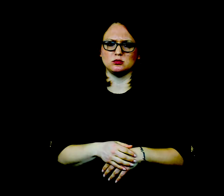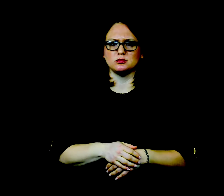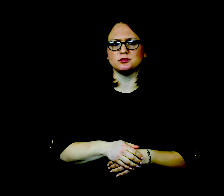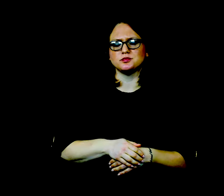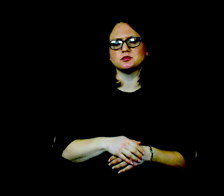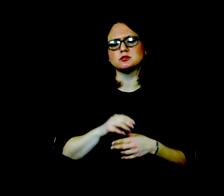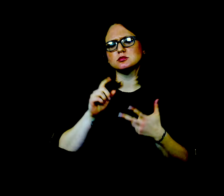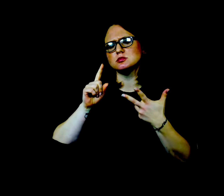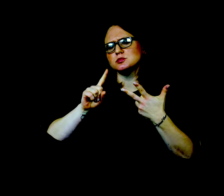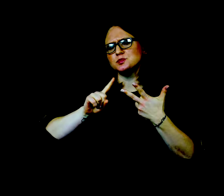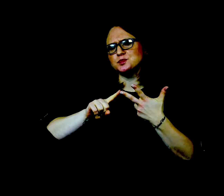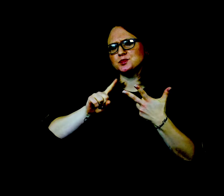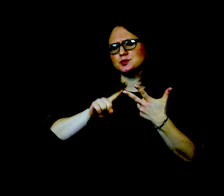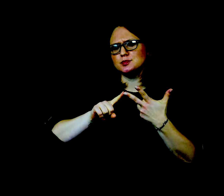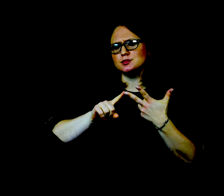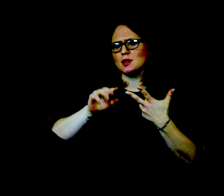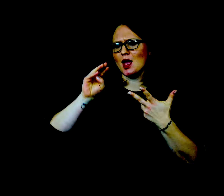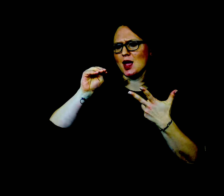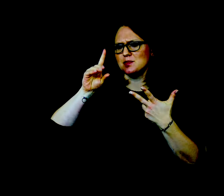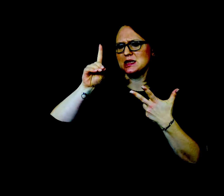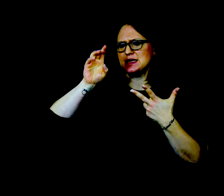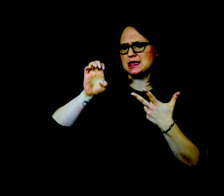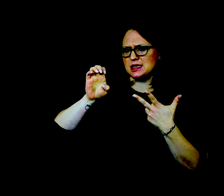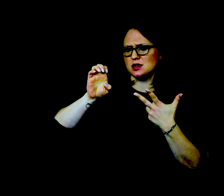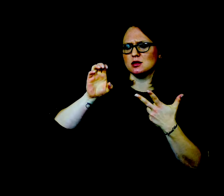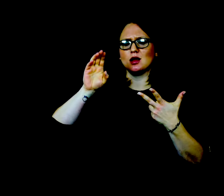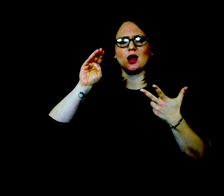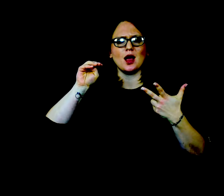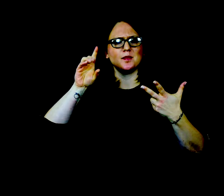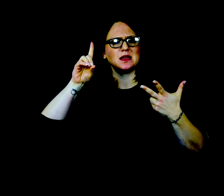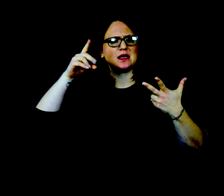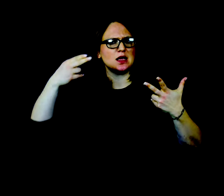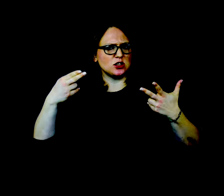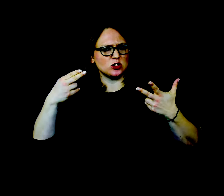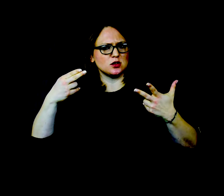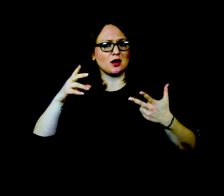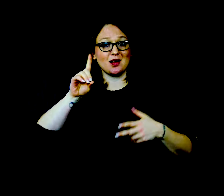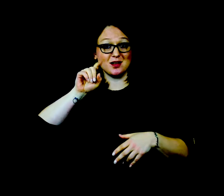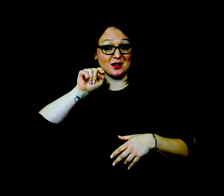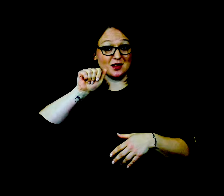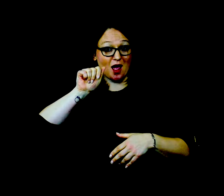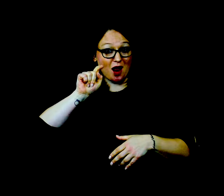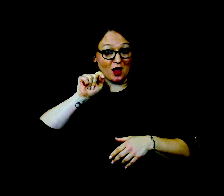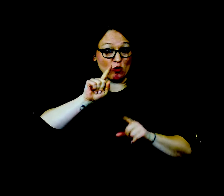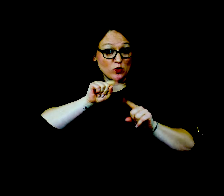3) The Minnesota Department of Education and the Minnesota Department of Health must